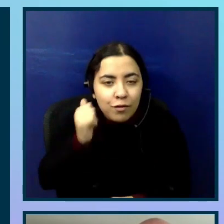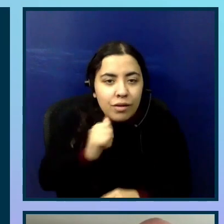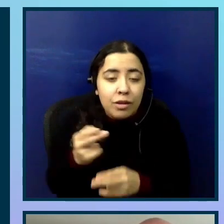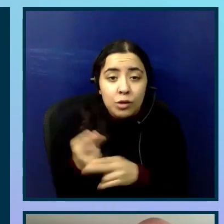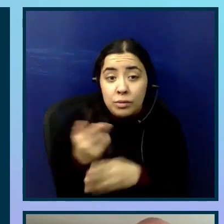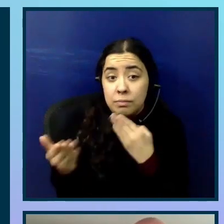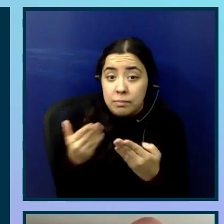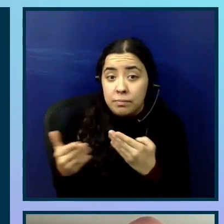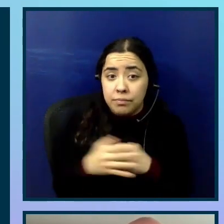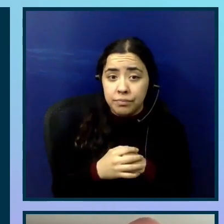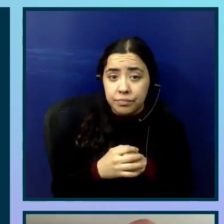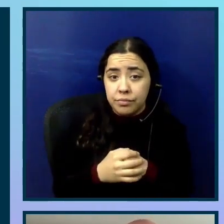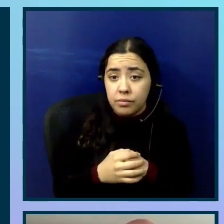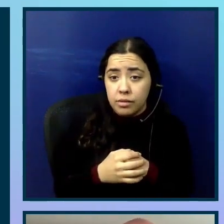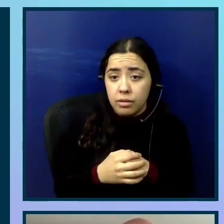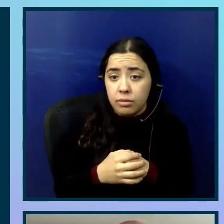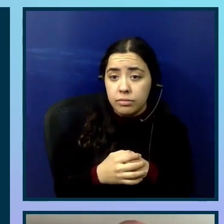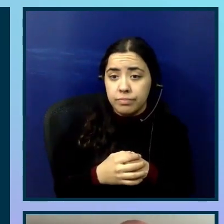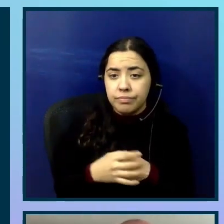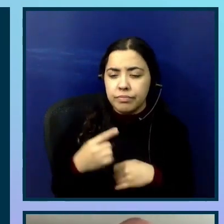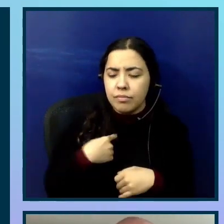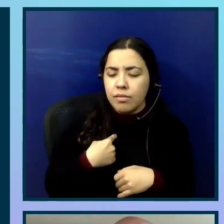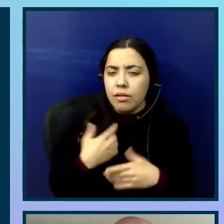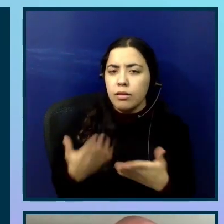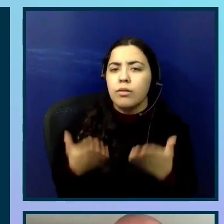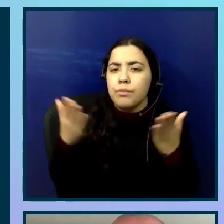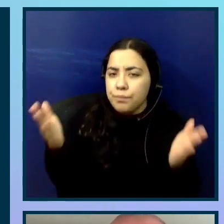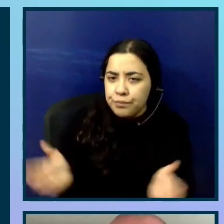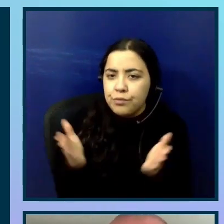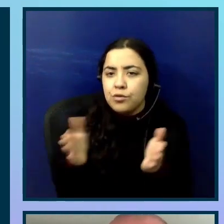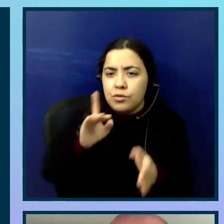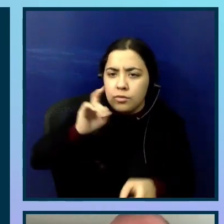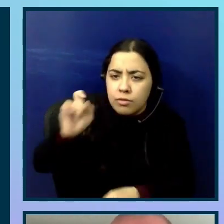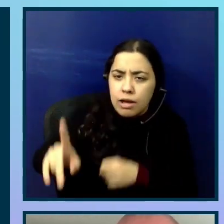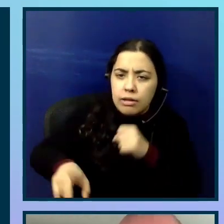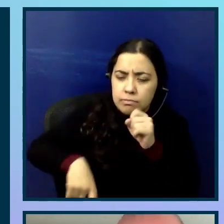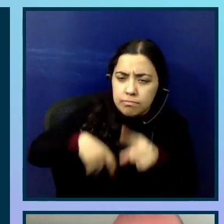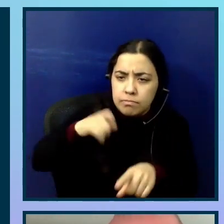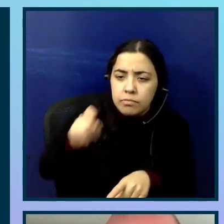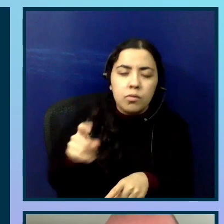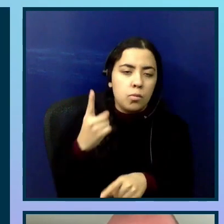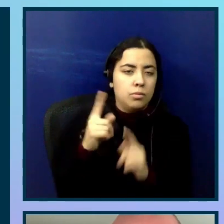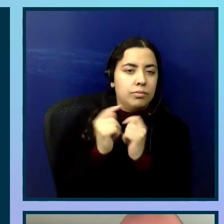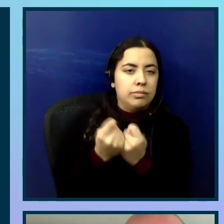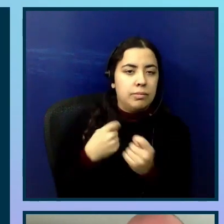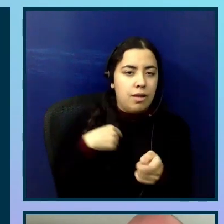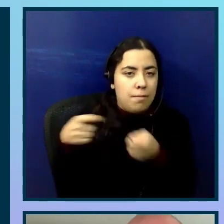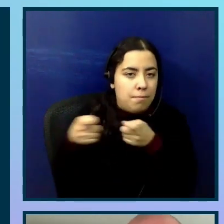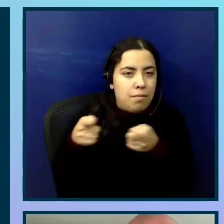And I would ask questions because one of the teams that I managed even for a short while